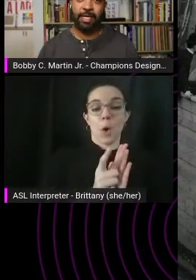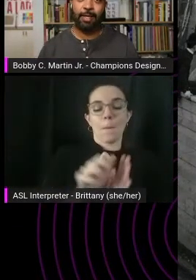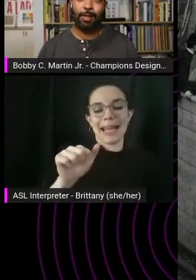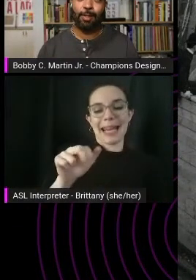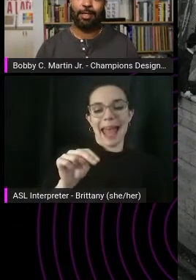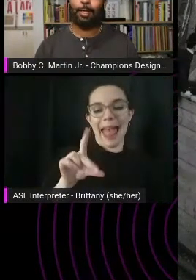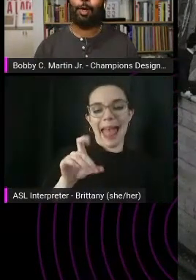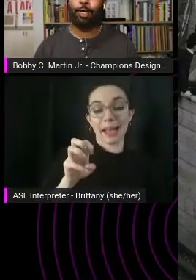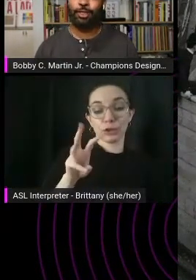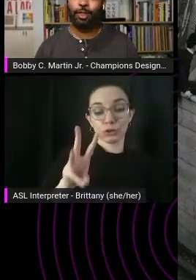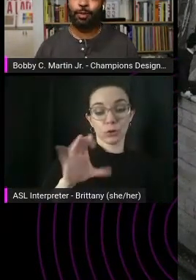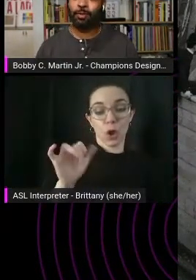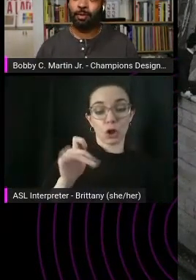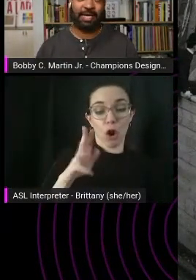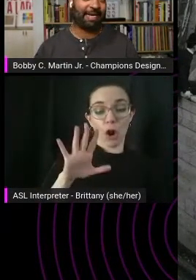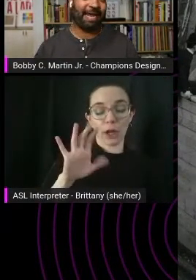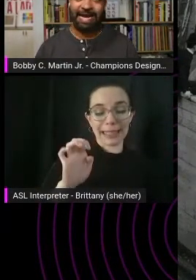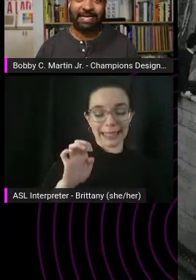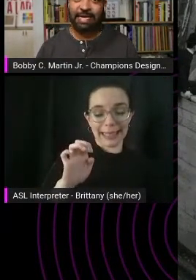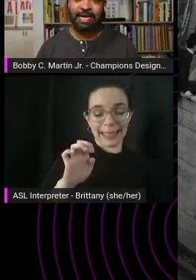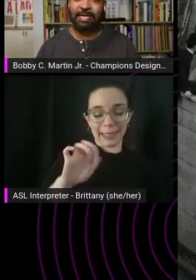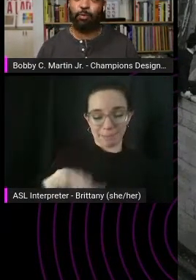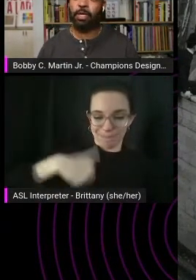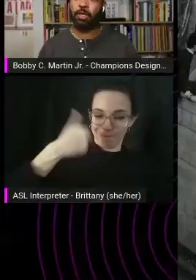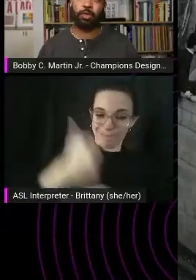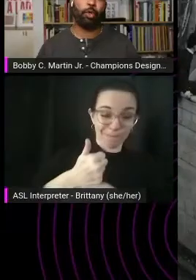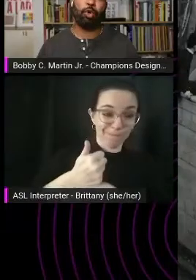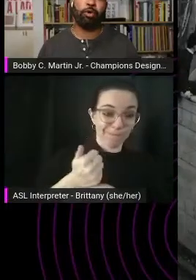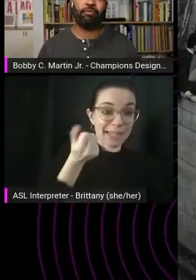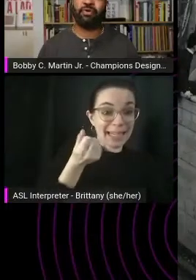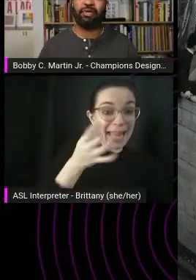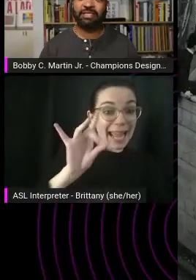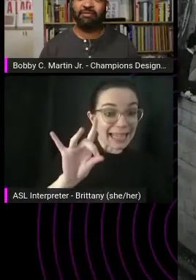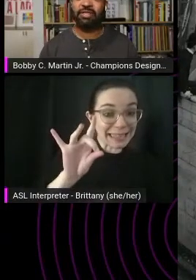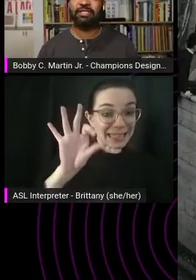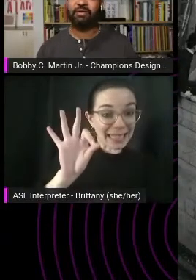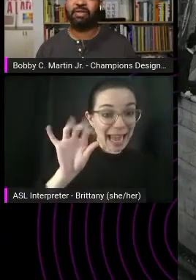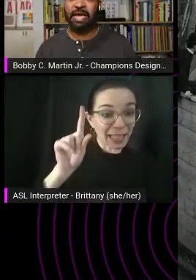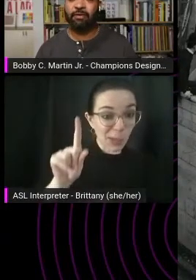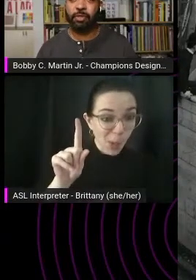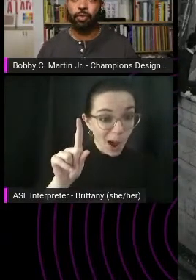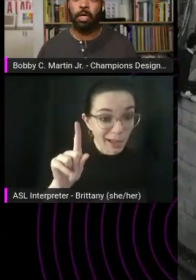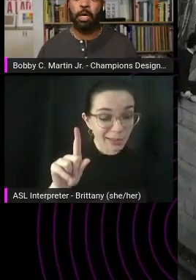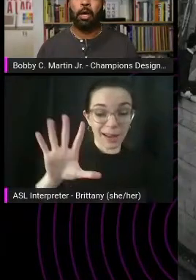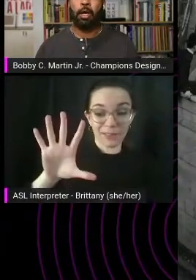the cornerstone in 1891 on the corner of 57th and 7th Avenue,